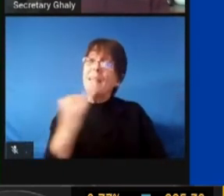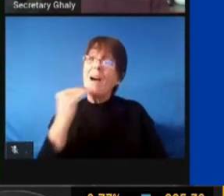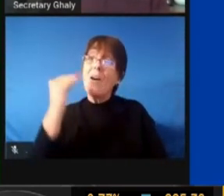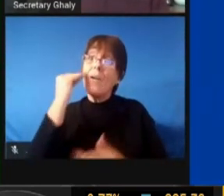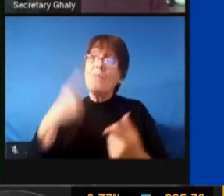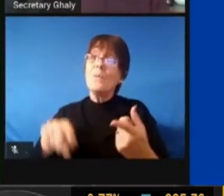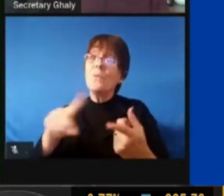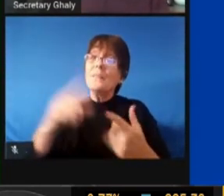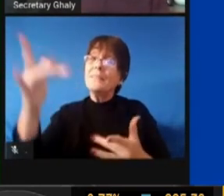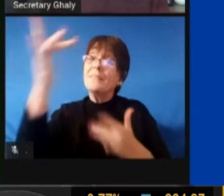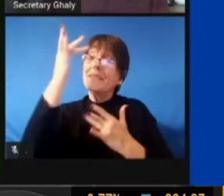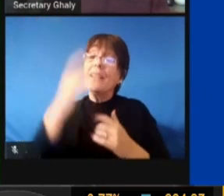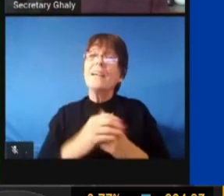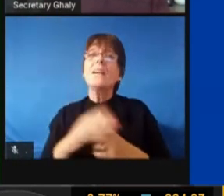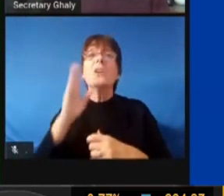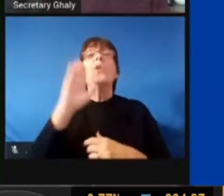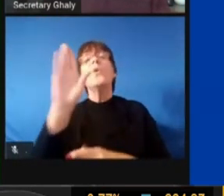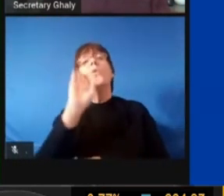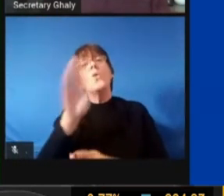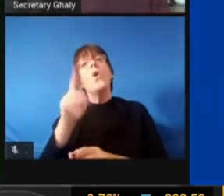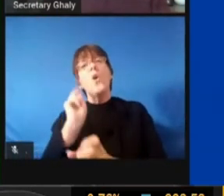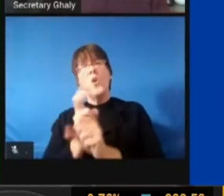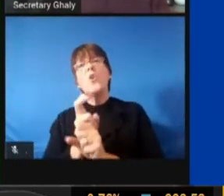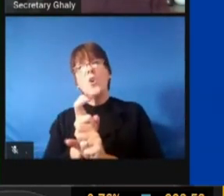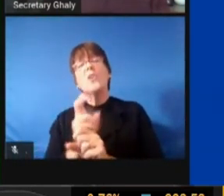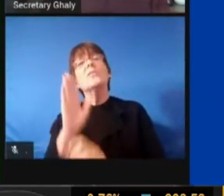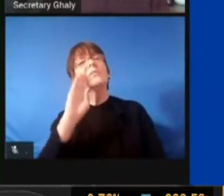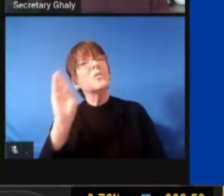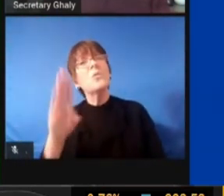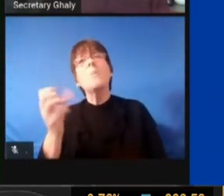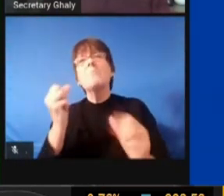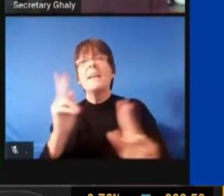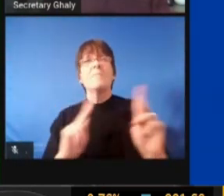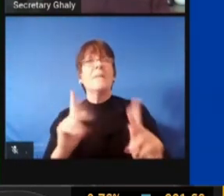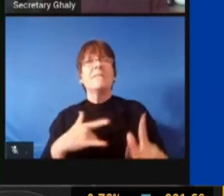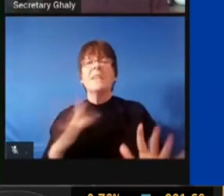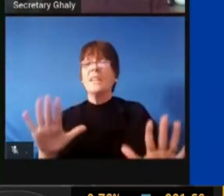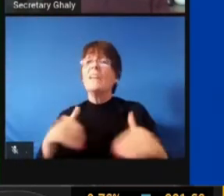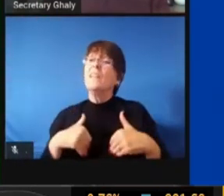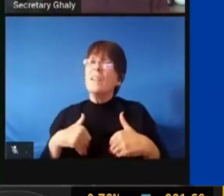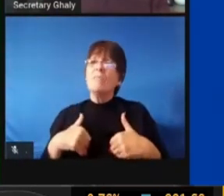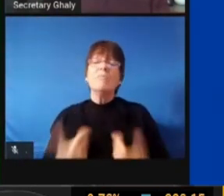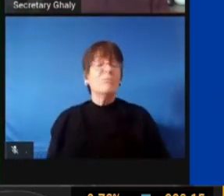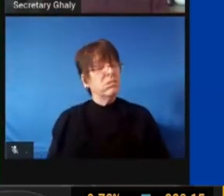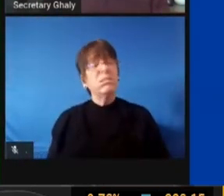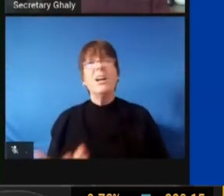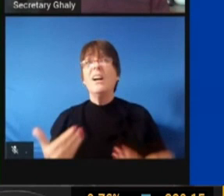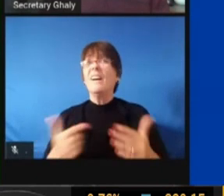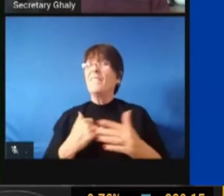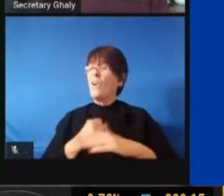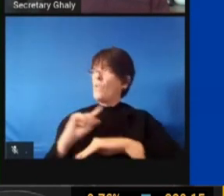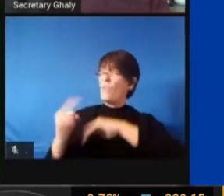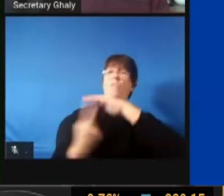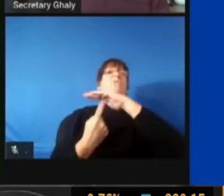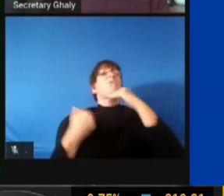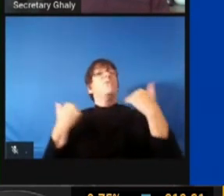WE HAVE STATE PHYSICALLY DISTANCED. MANY OF US, WHEN ABLE , HAVE STAYED HOME WHEN SICK.